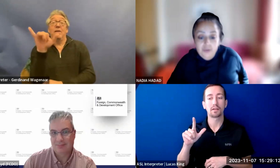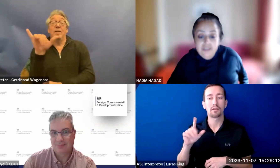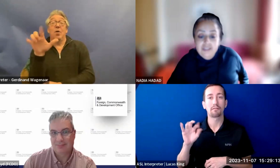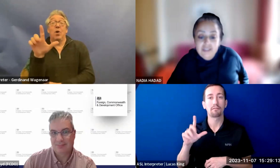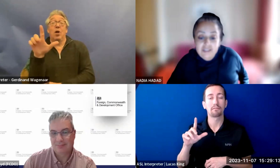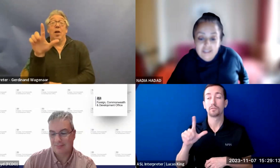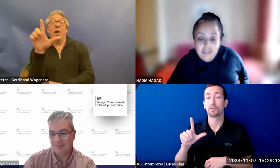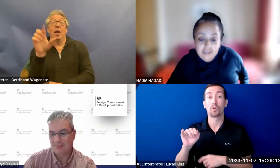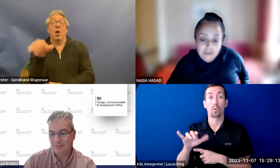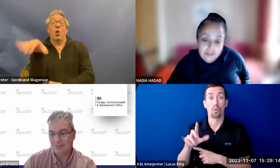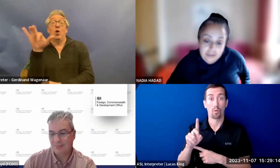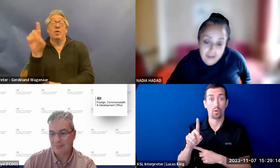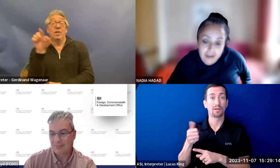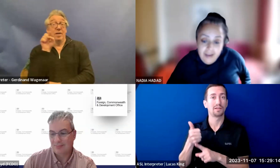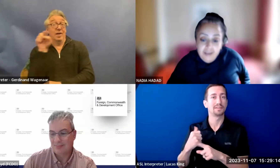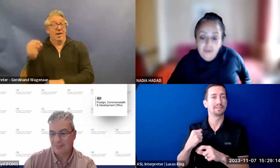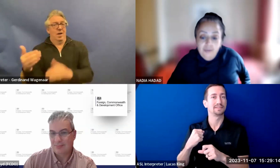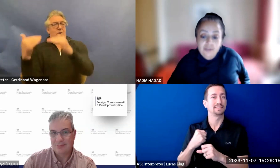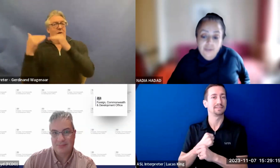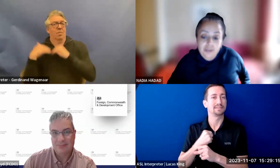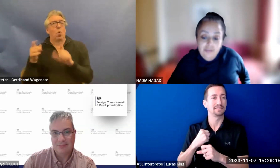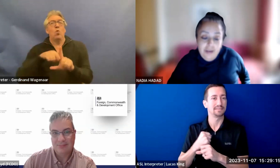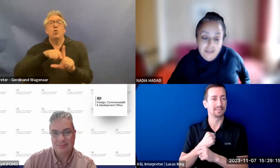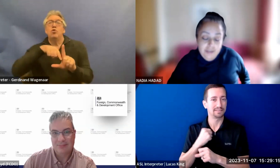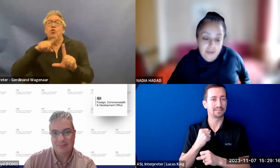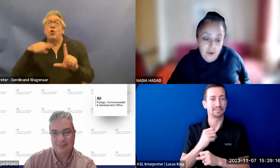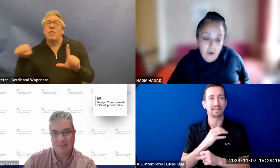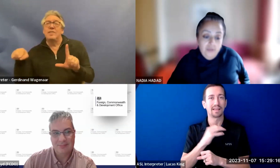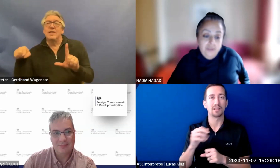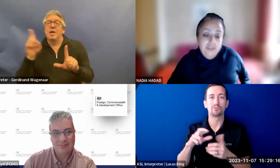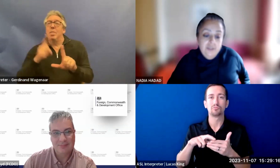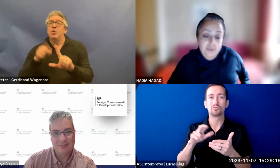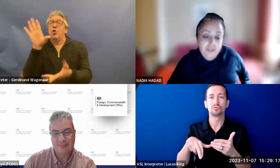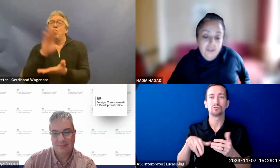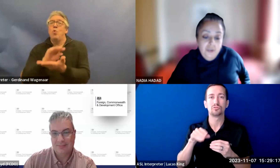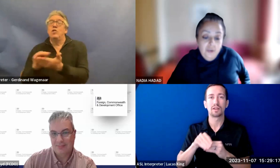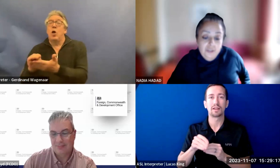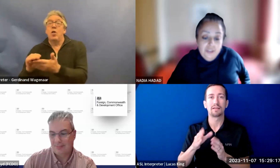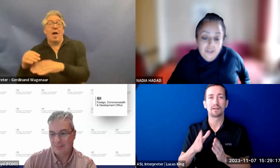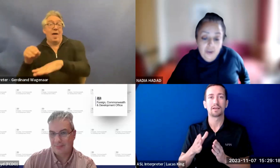Statistics and Results Adviser of the Disability Inclusion